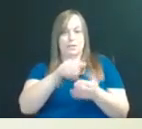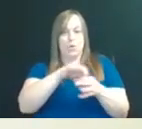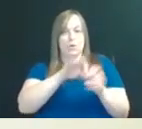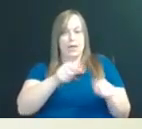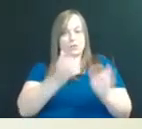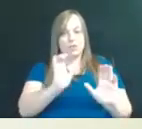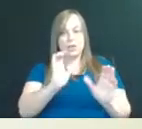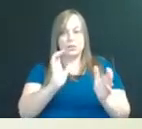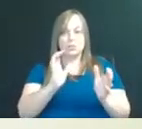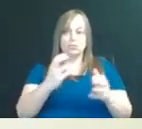at having their voice heard.